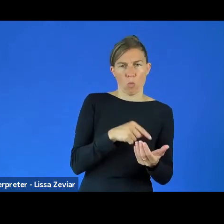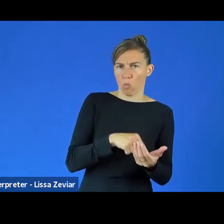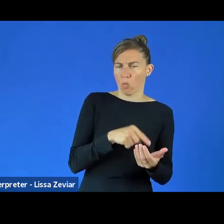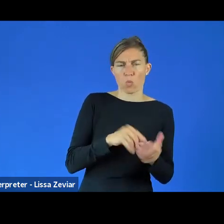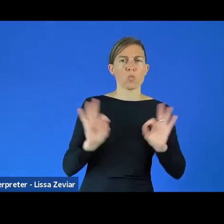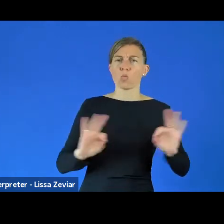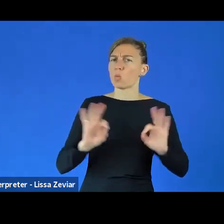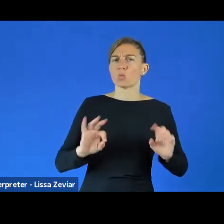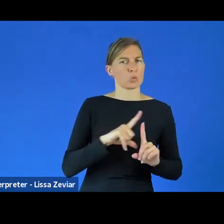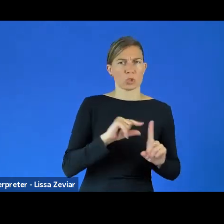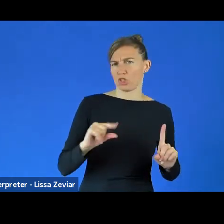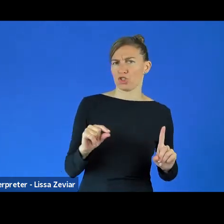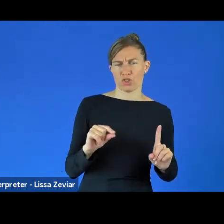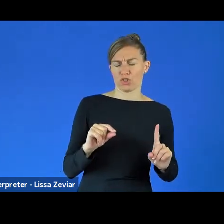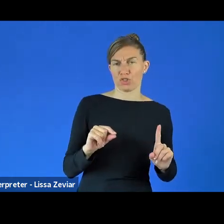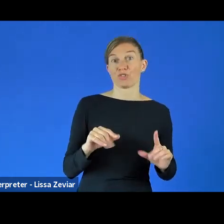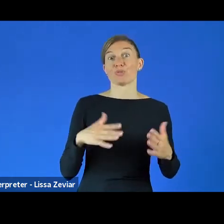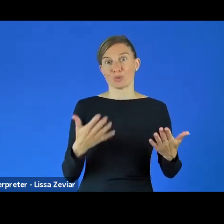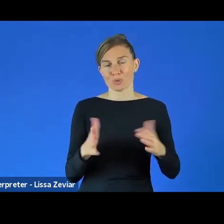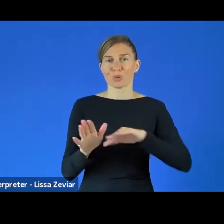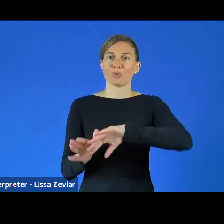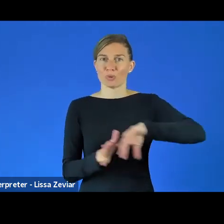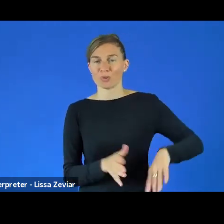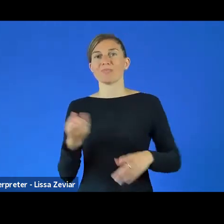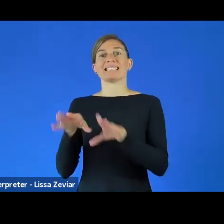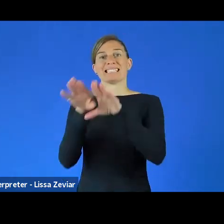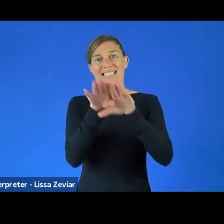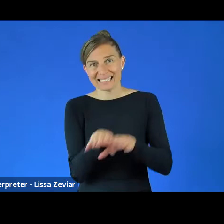We need a standard that specifies what accessibility means